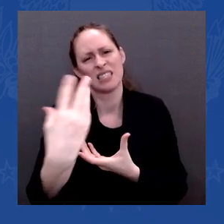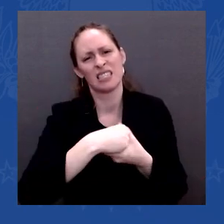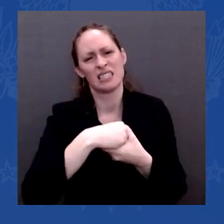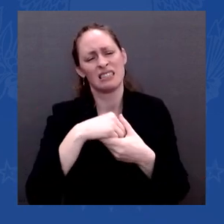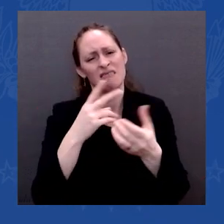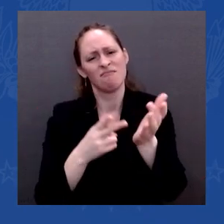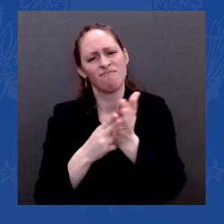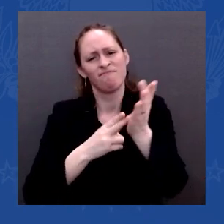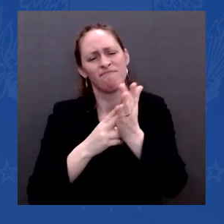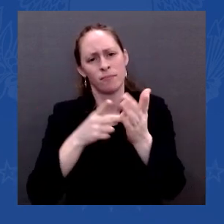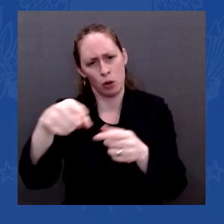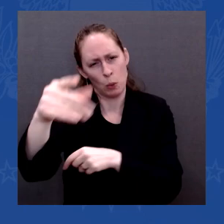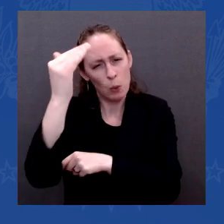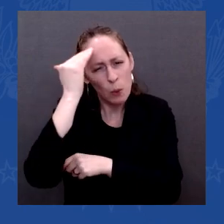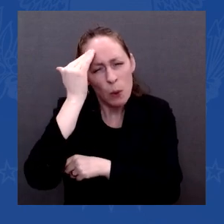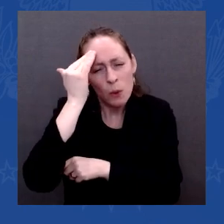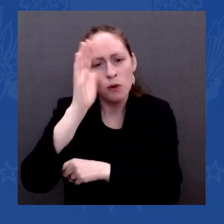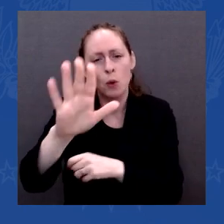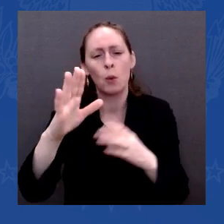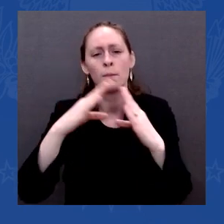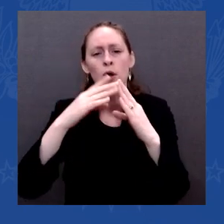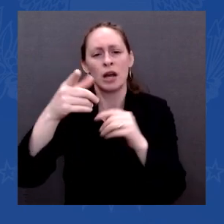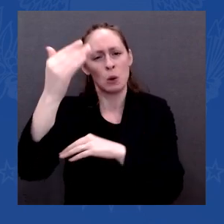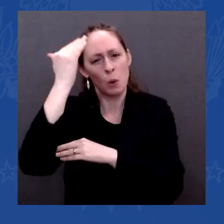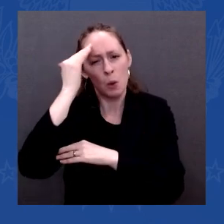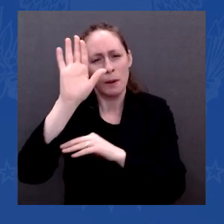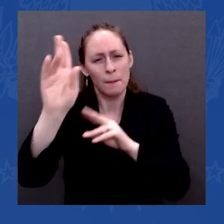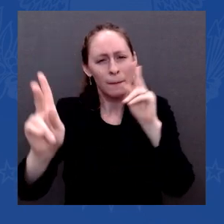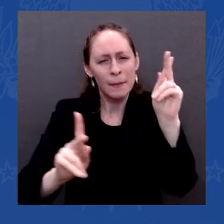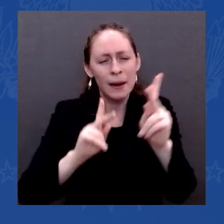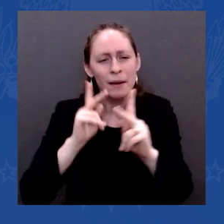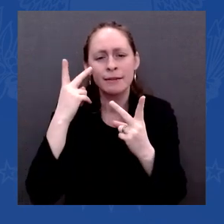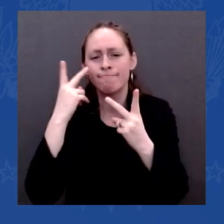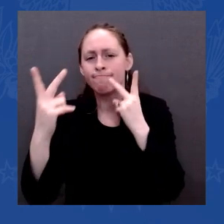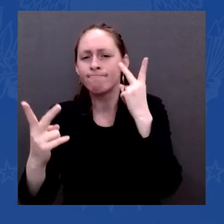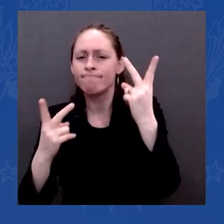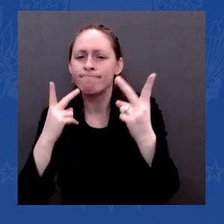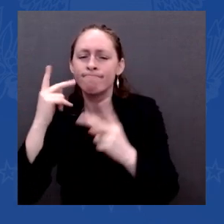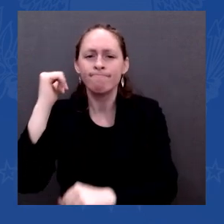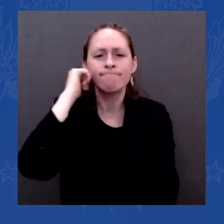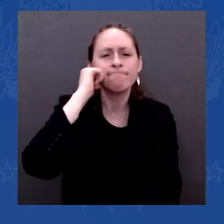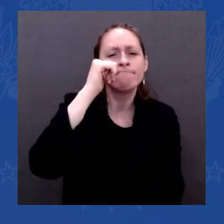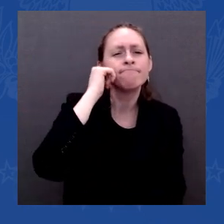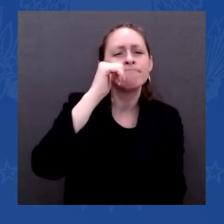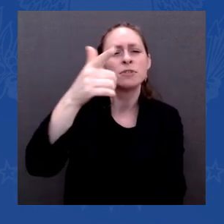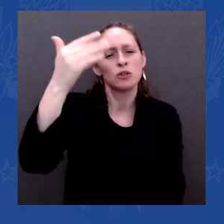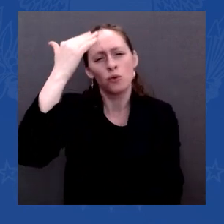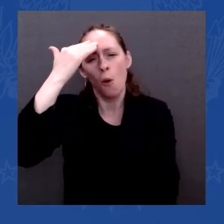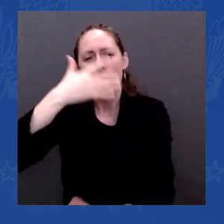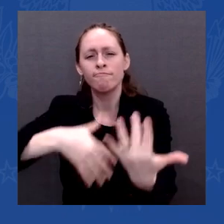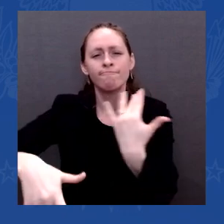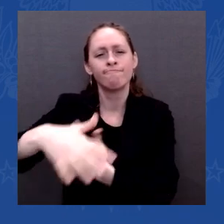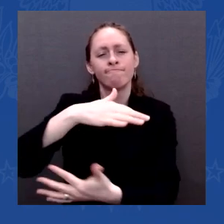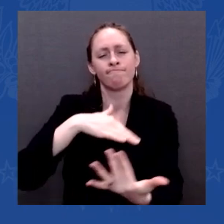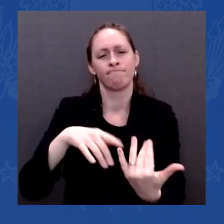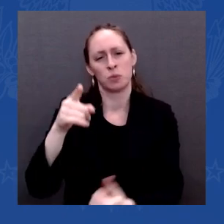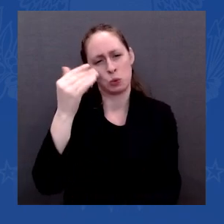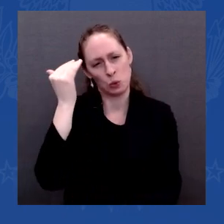and you understand the solutions. You know that this isn’t -- when it gets down to whether the garbage gets collected or someone is safe in the street --